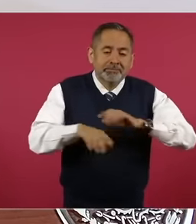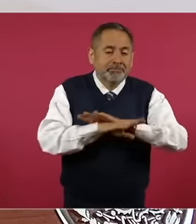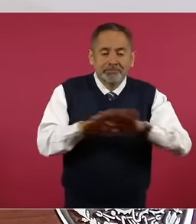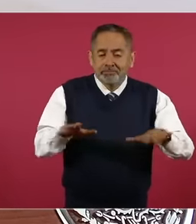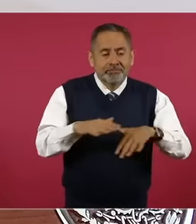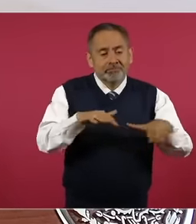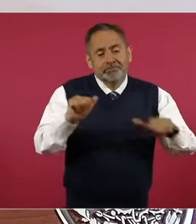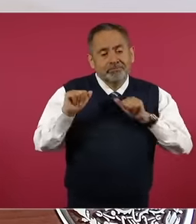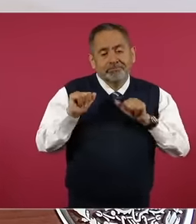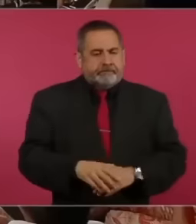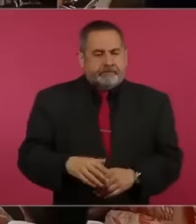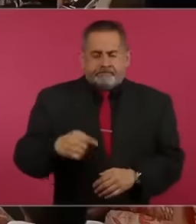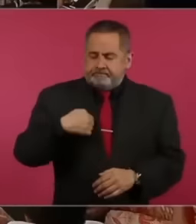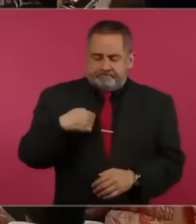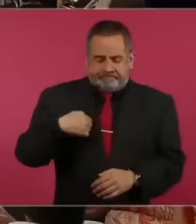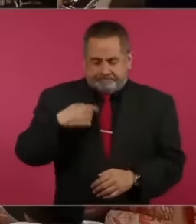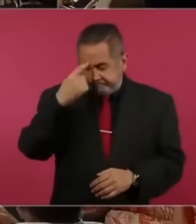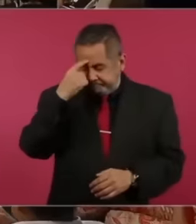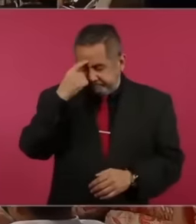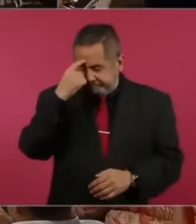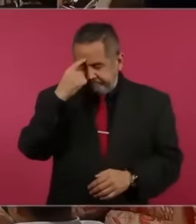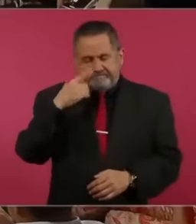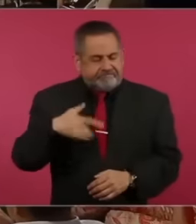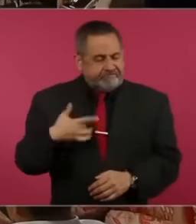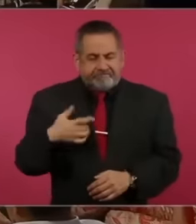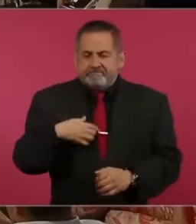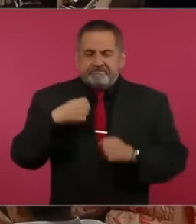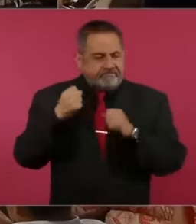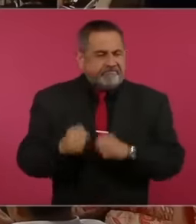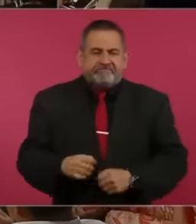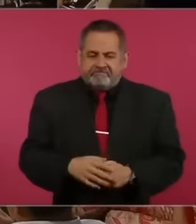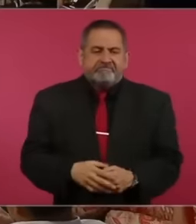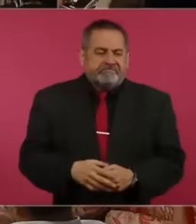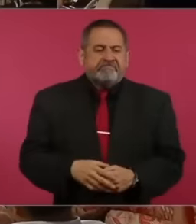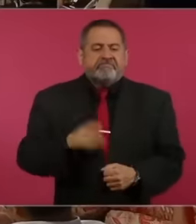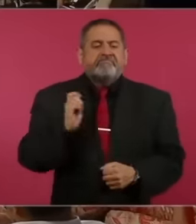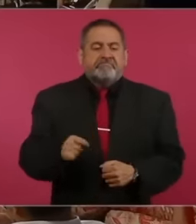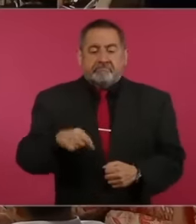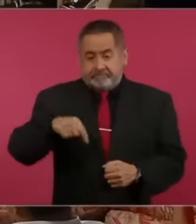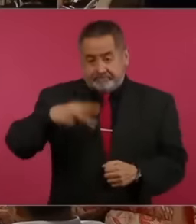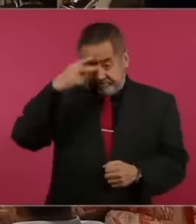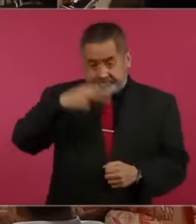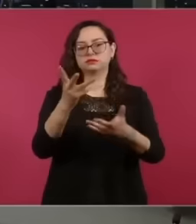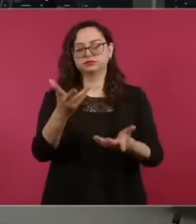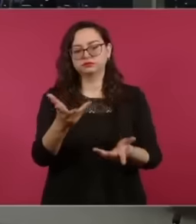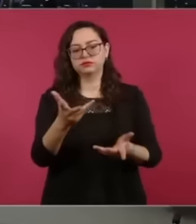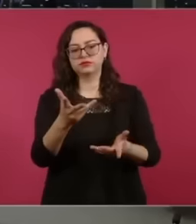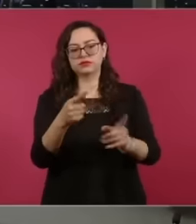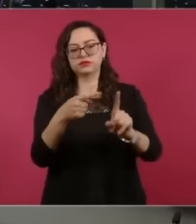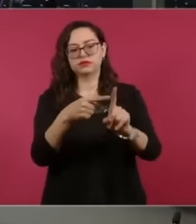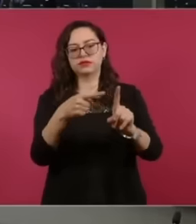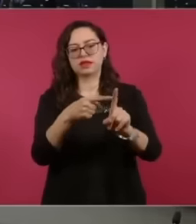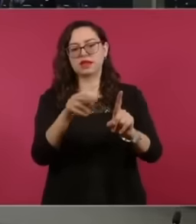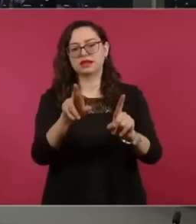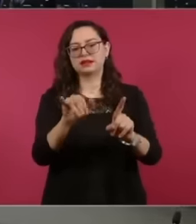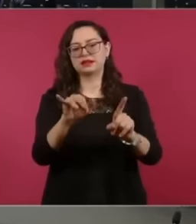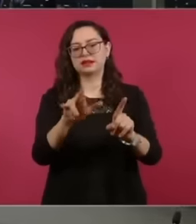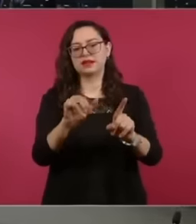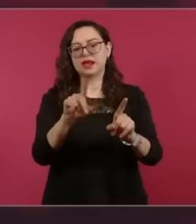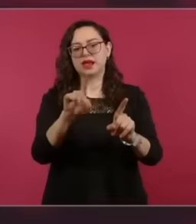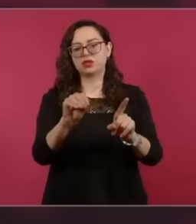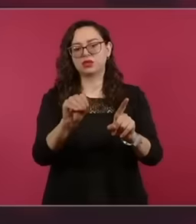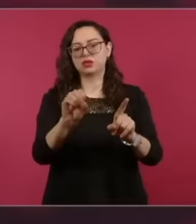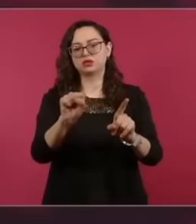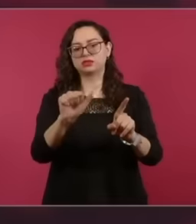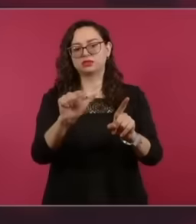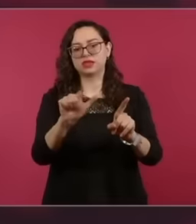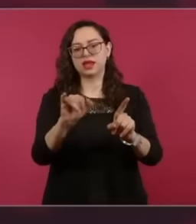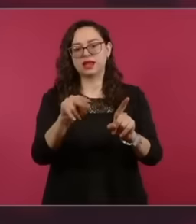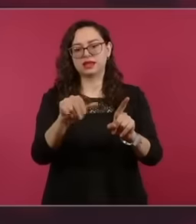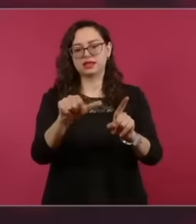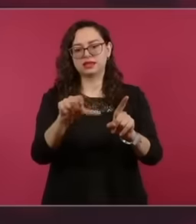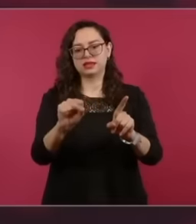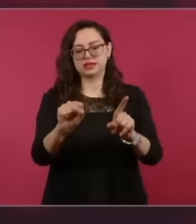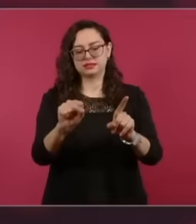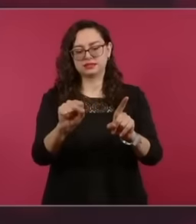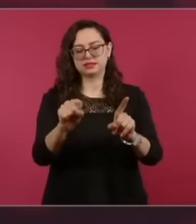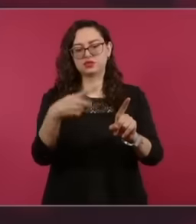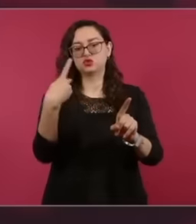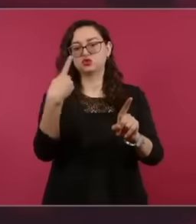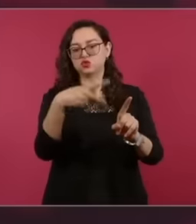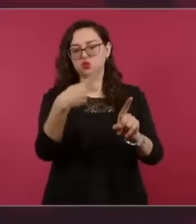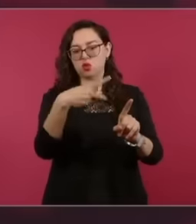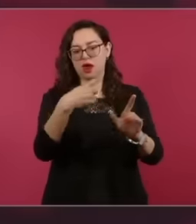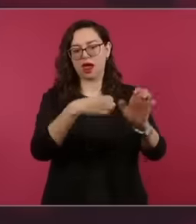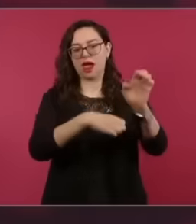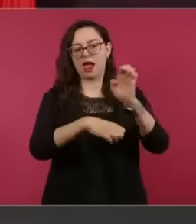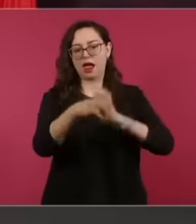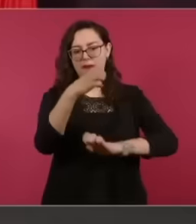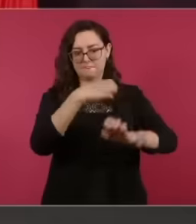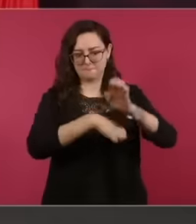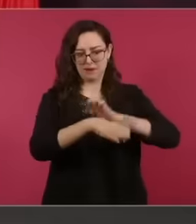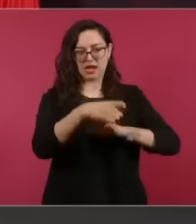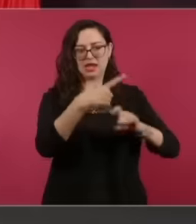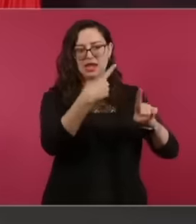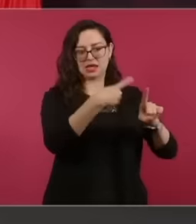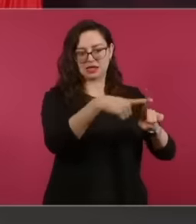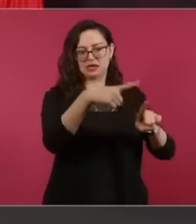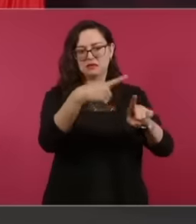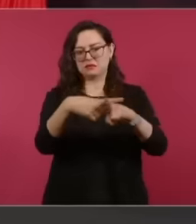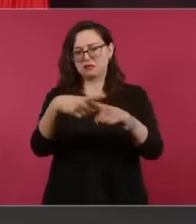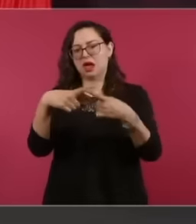be in Palenque this the Tax trials of companies like Azteca like